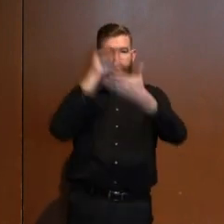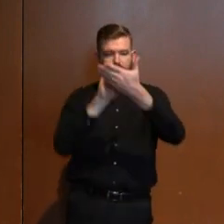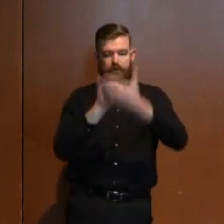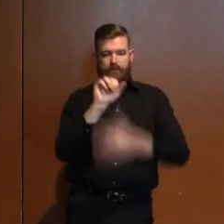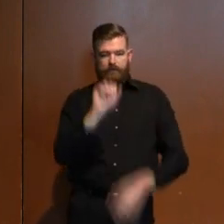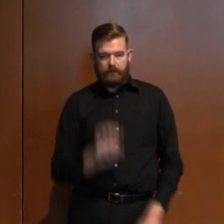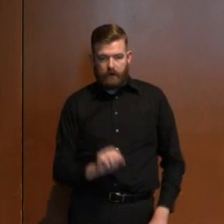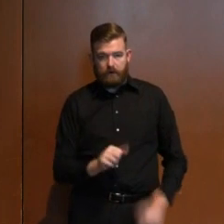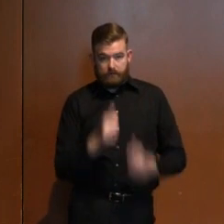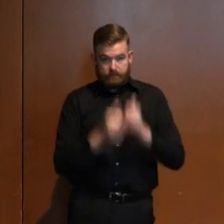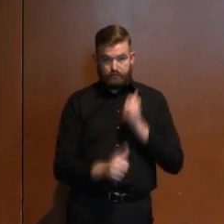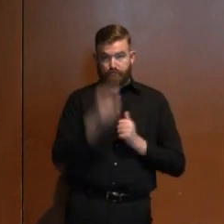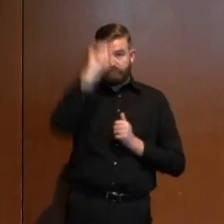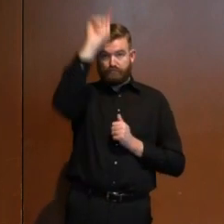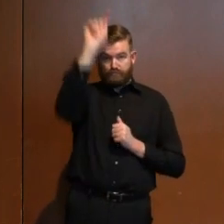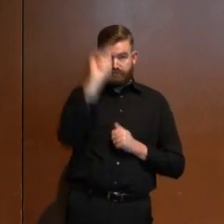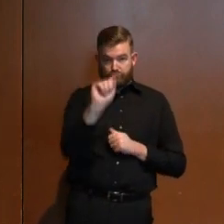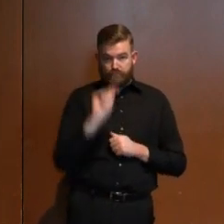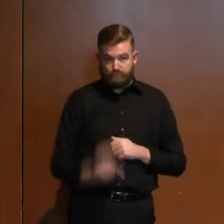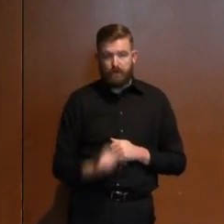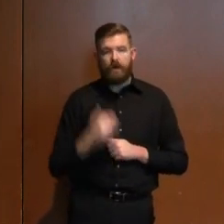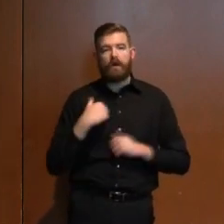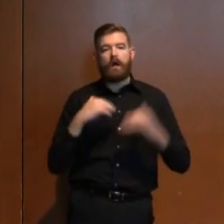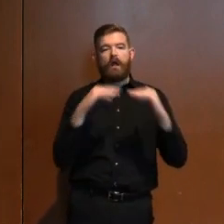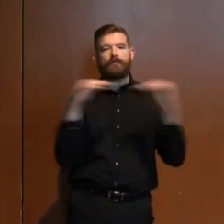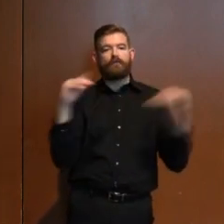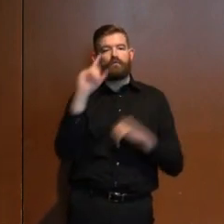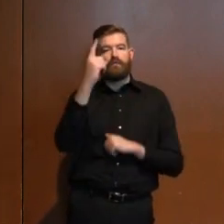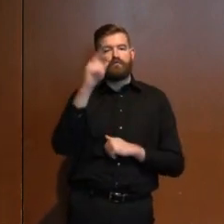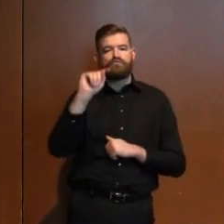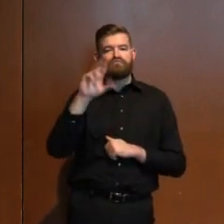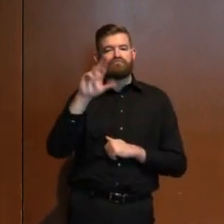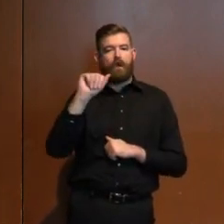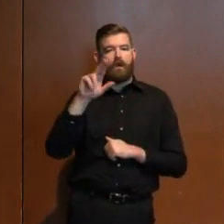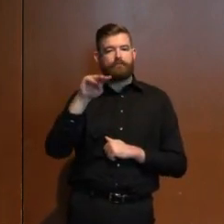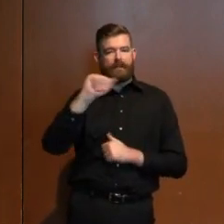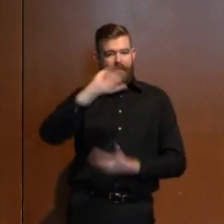SOUTH. AND WE'LL BE WORKING WITH THE